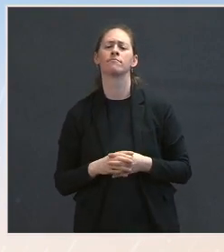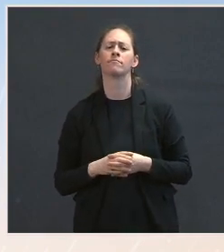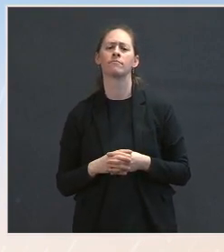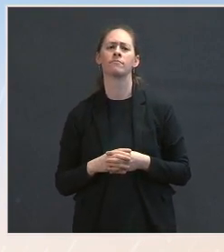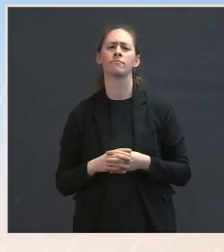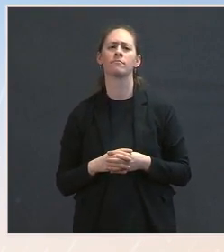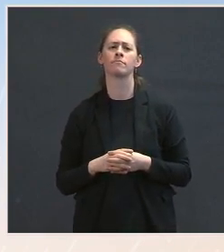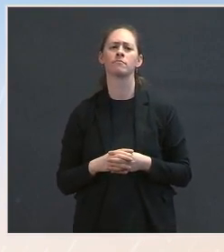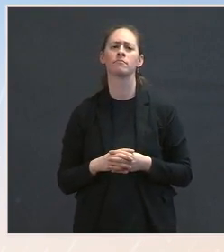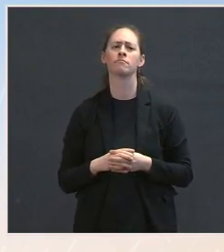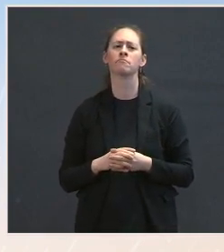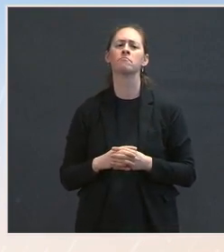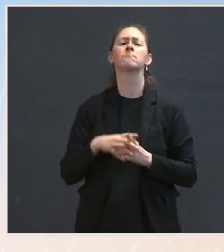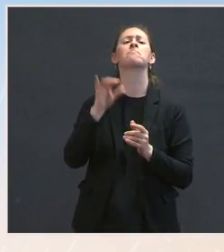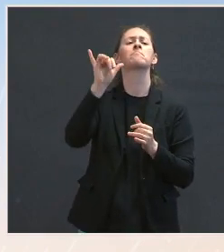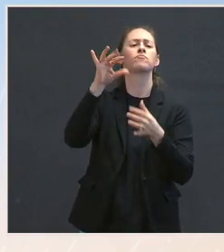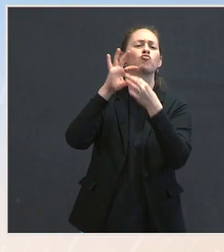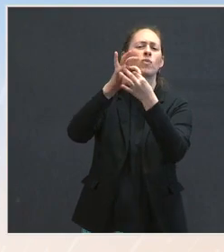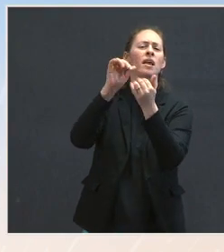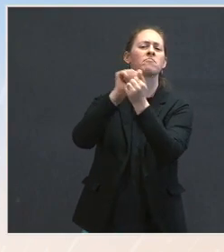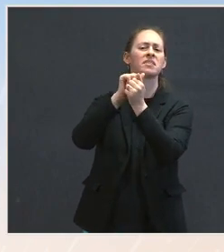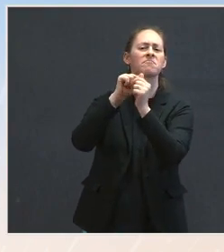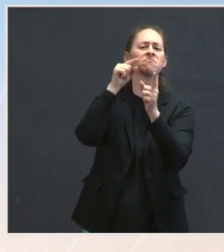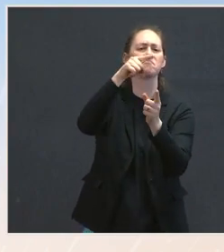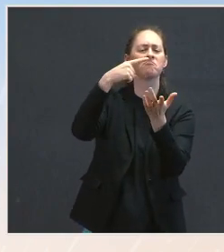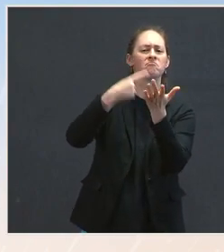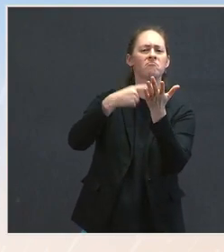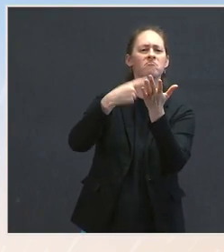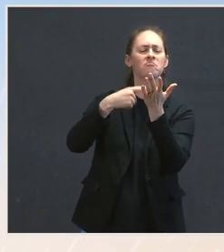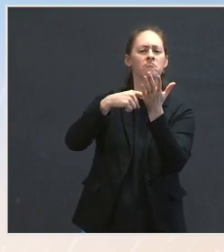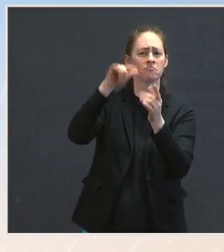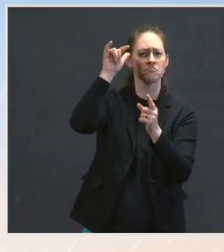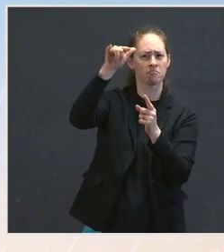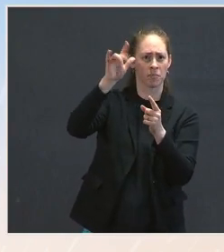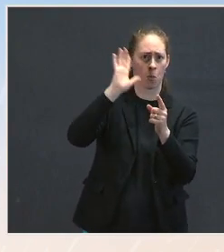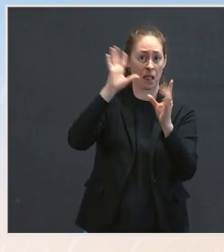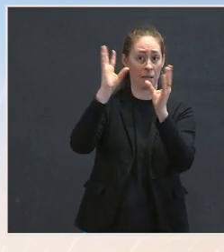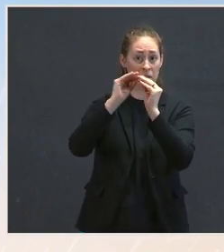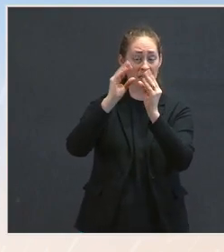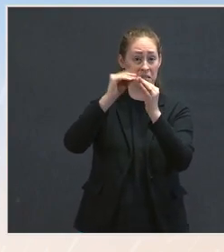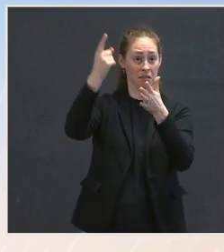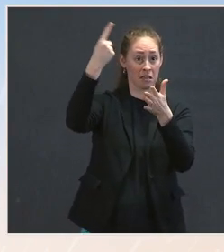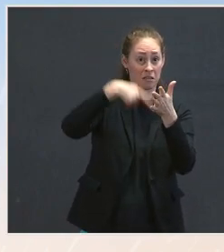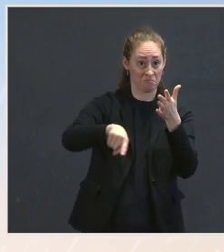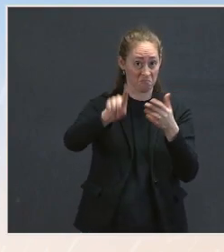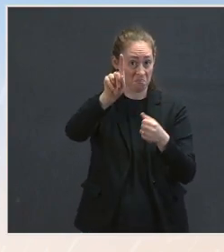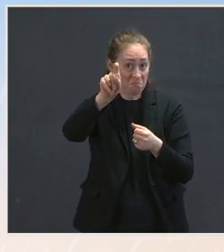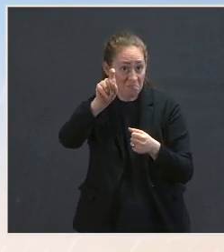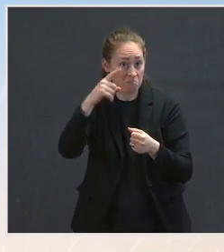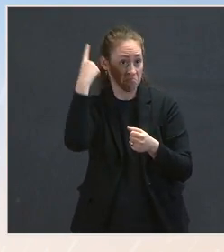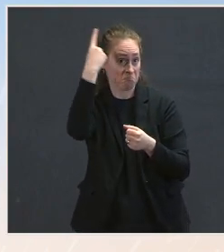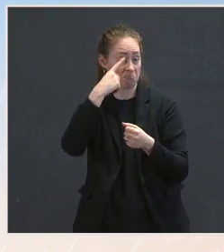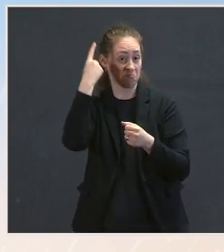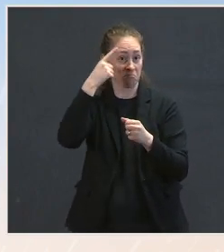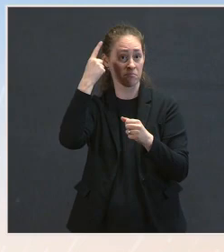CEOs next week. How important is it to the White House to reduce airline emissions as part of an overall climate agenda?